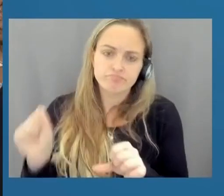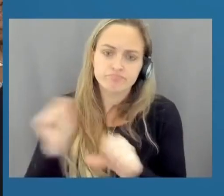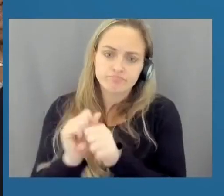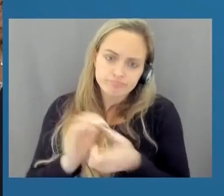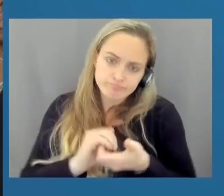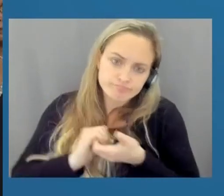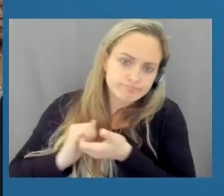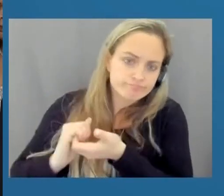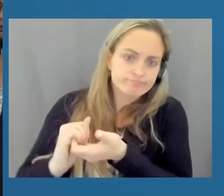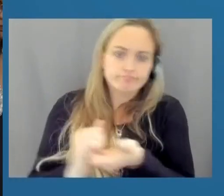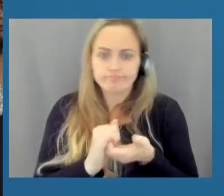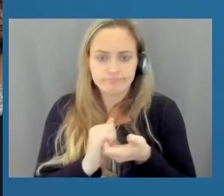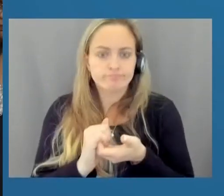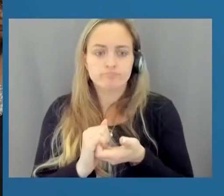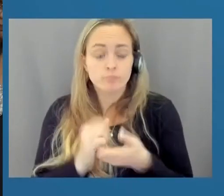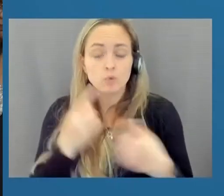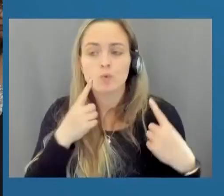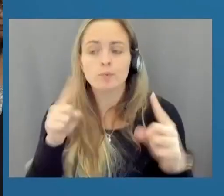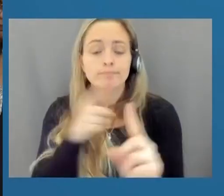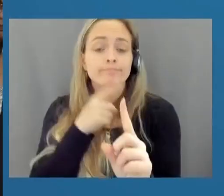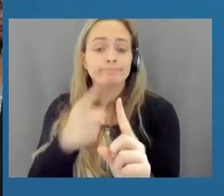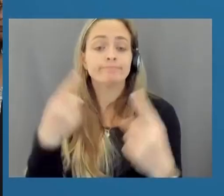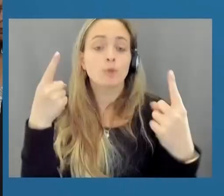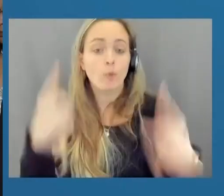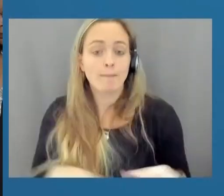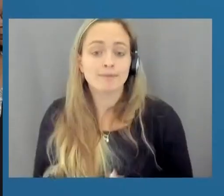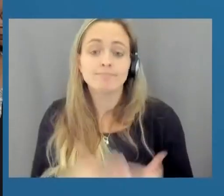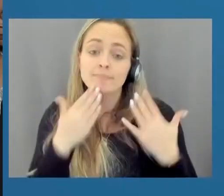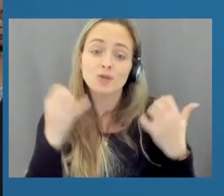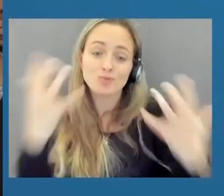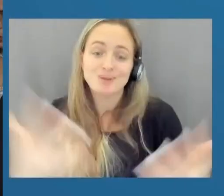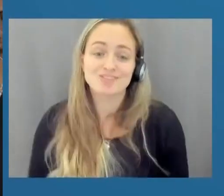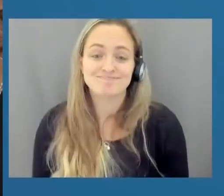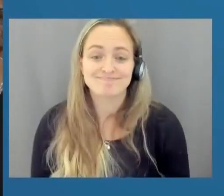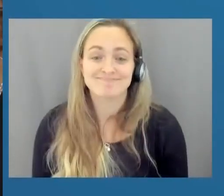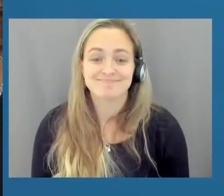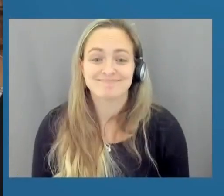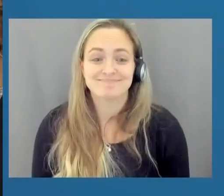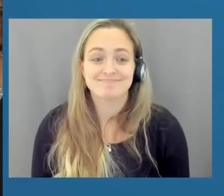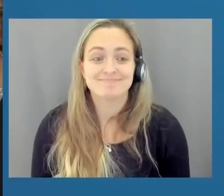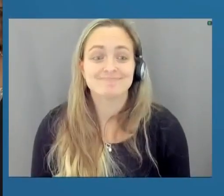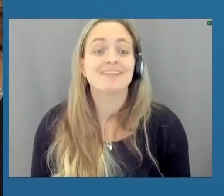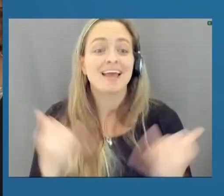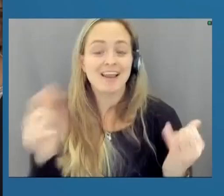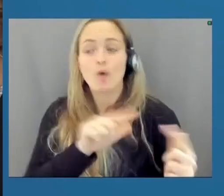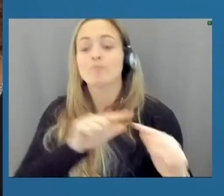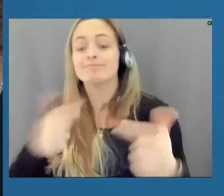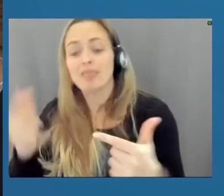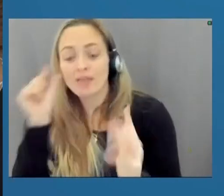to to enable this day to happen. Thank you so much. And now I will turn it back over to the governor.